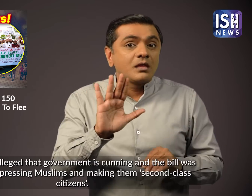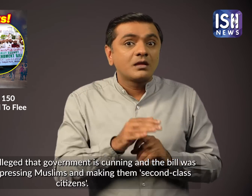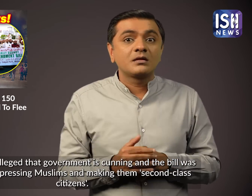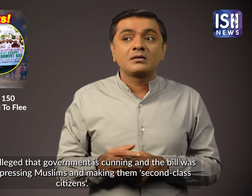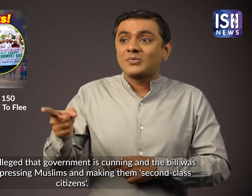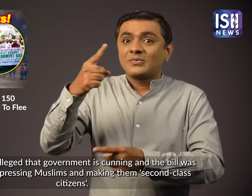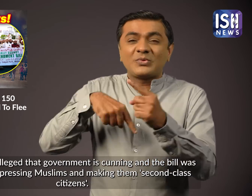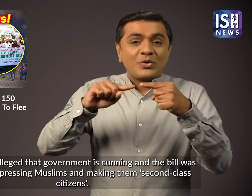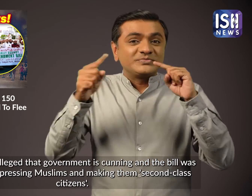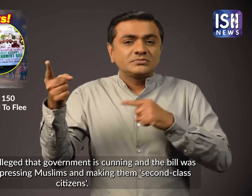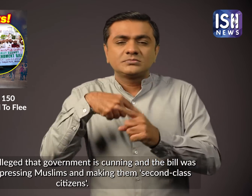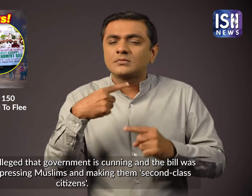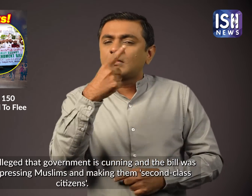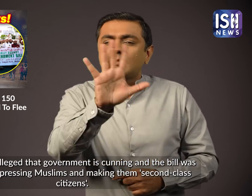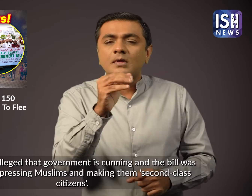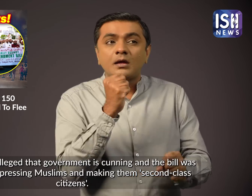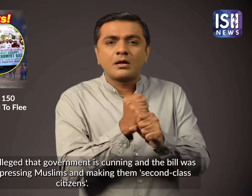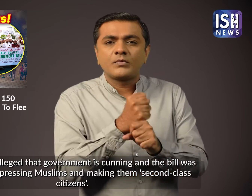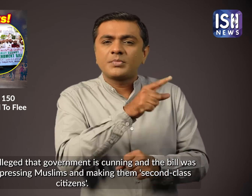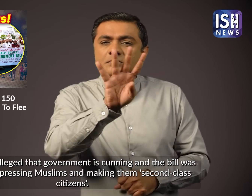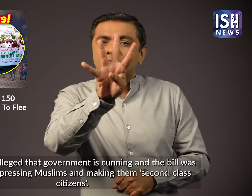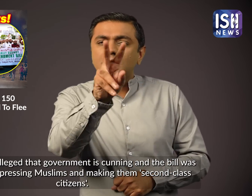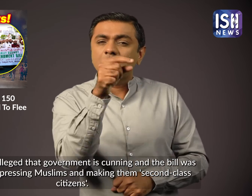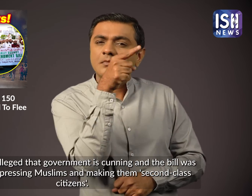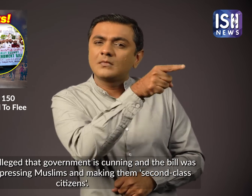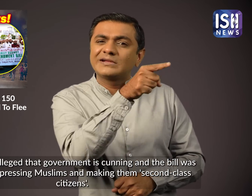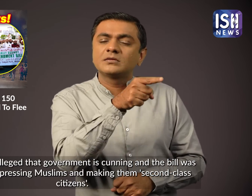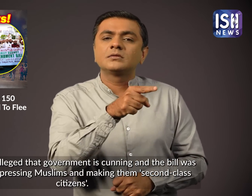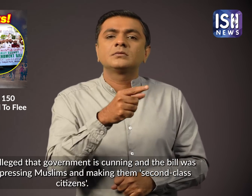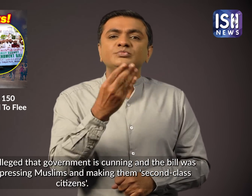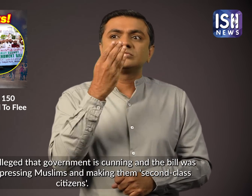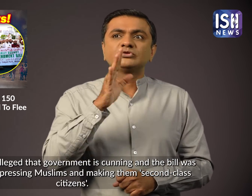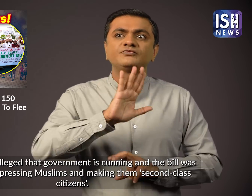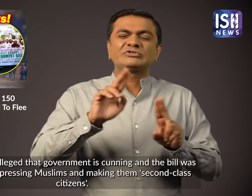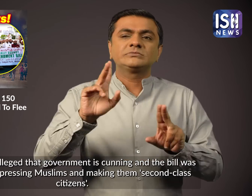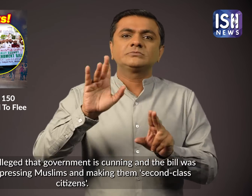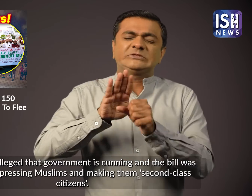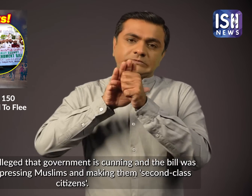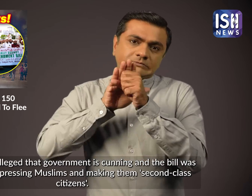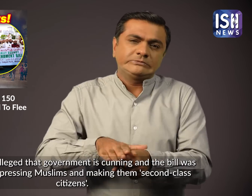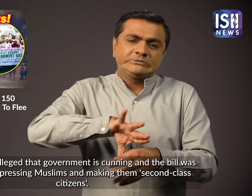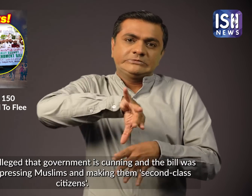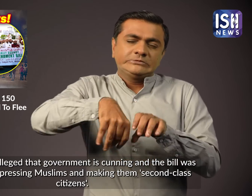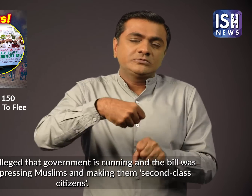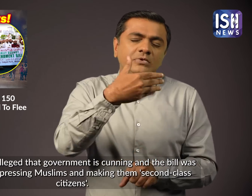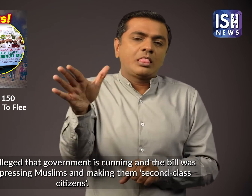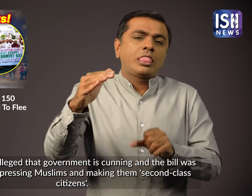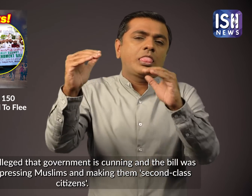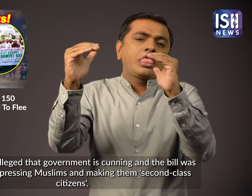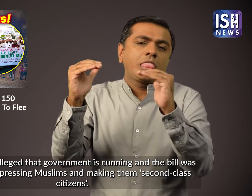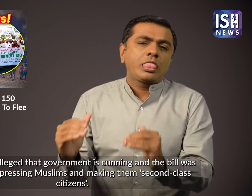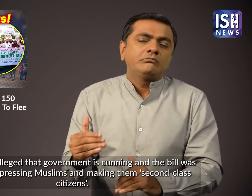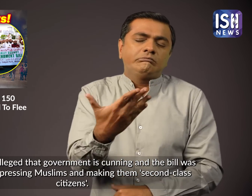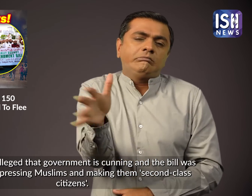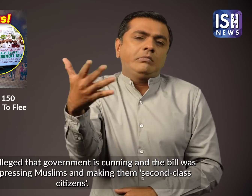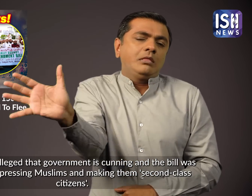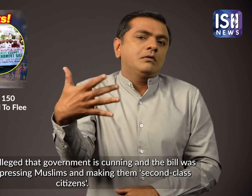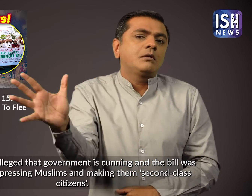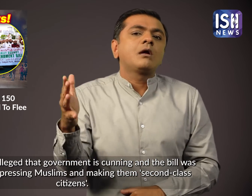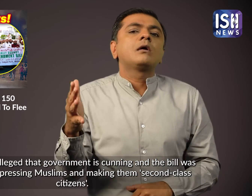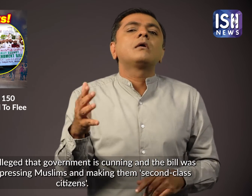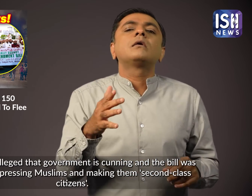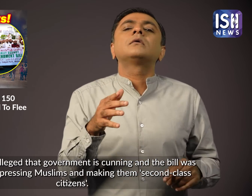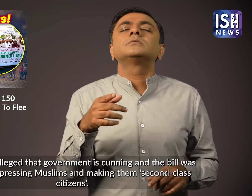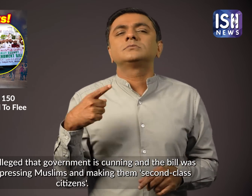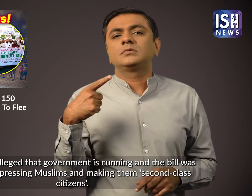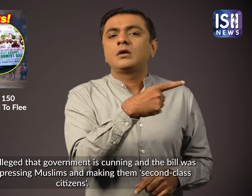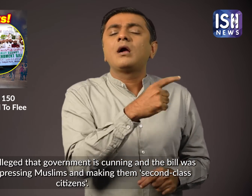Opposition alleged that government is cunning and the bill was aimed at oppressing Muslims and making them 'second-class citizens'.